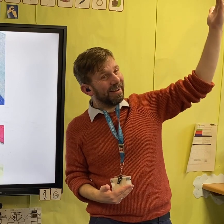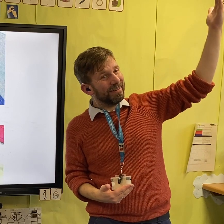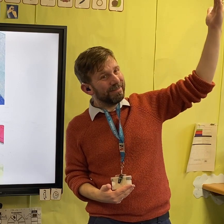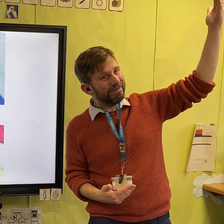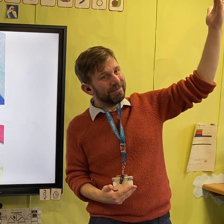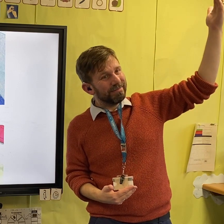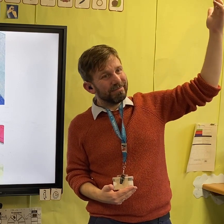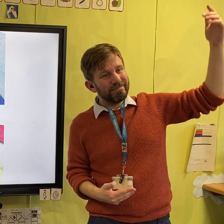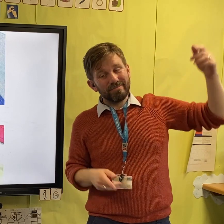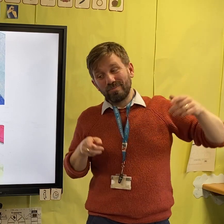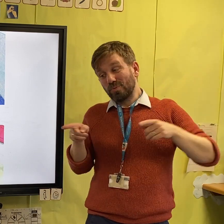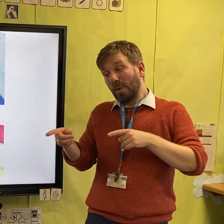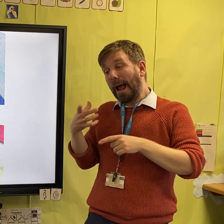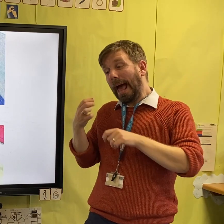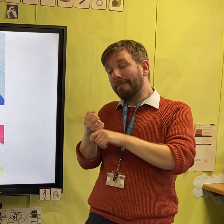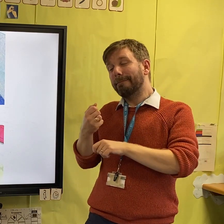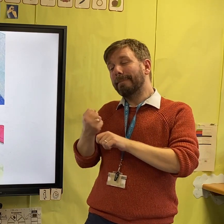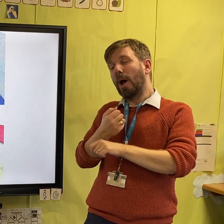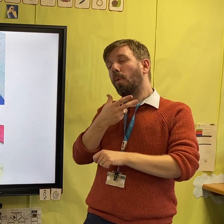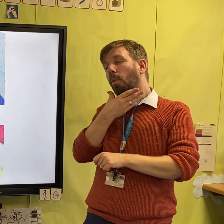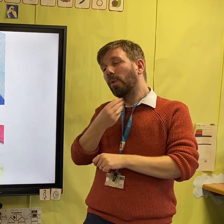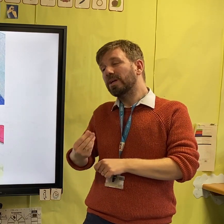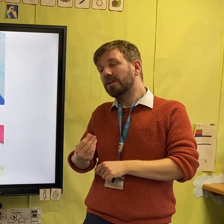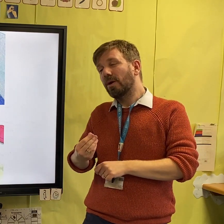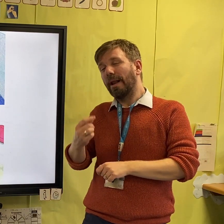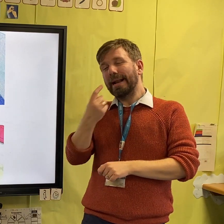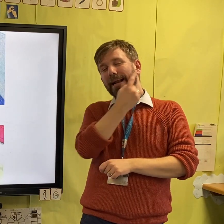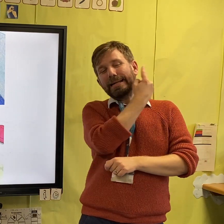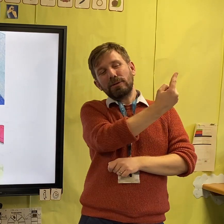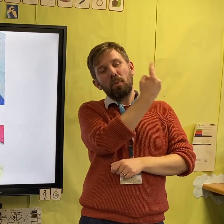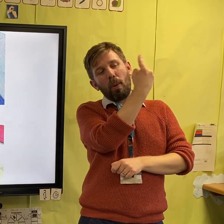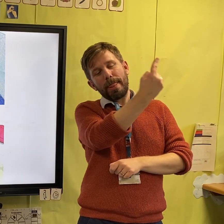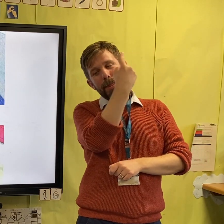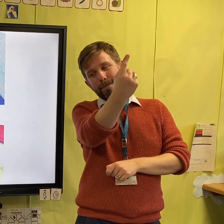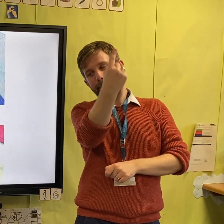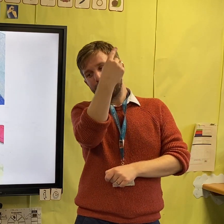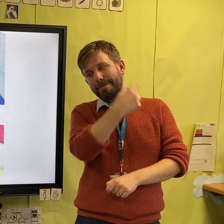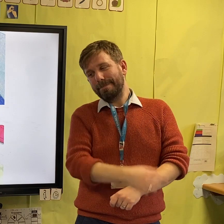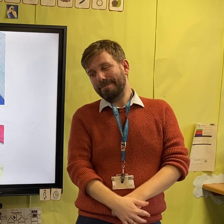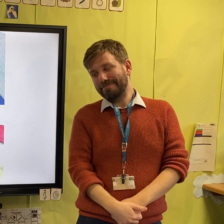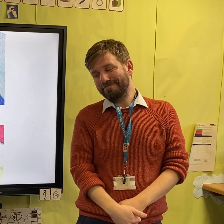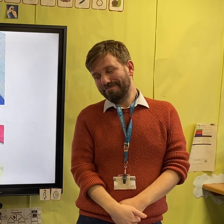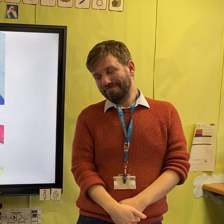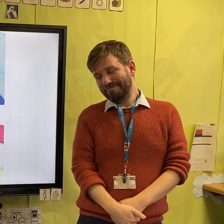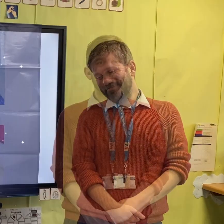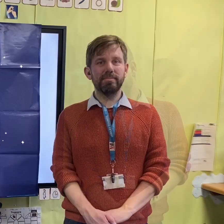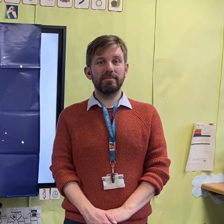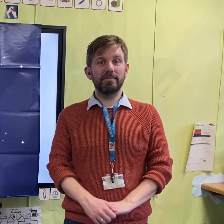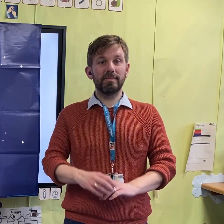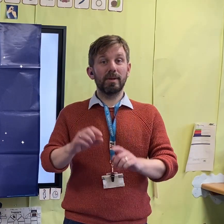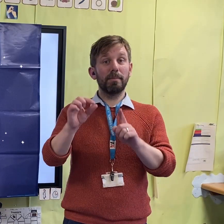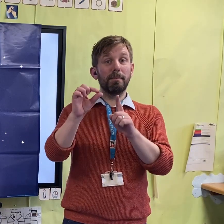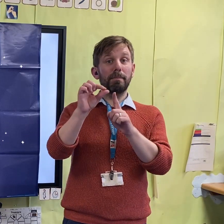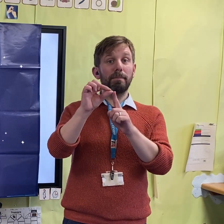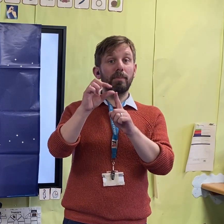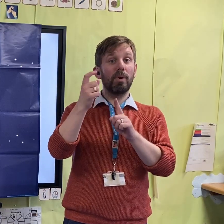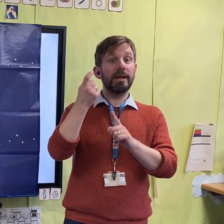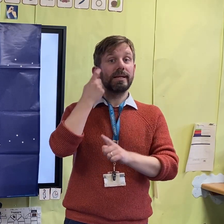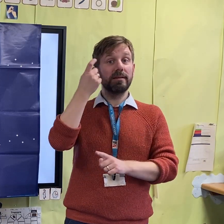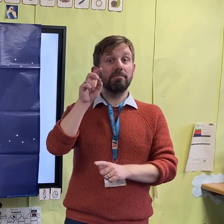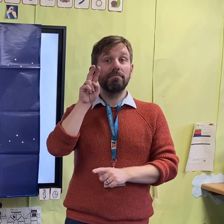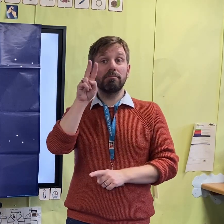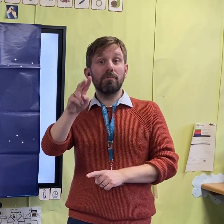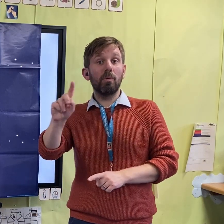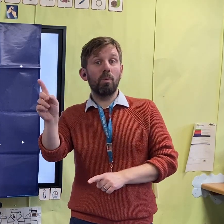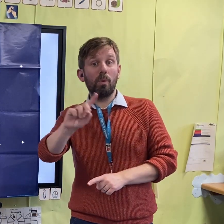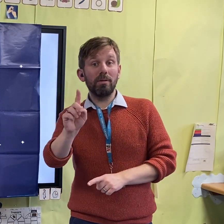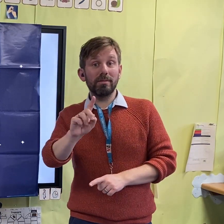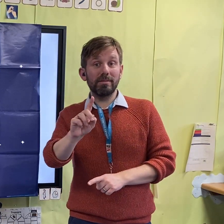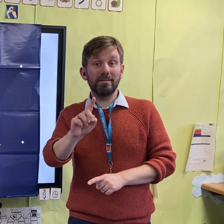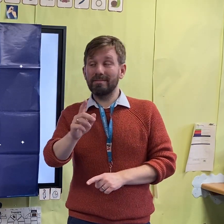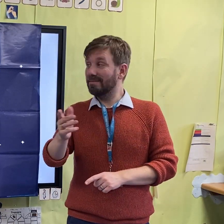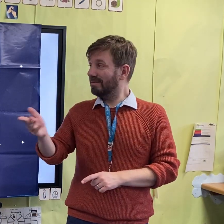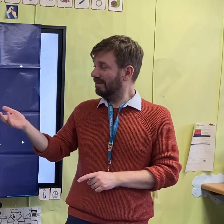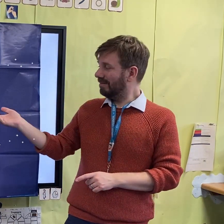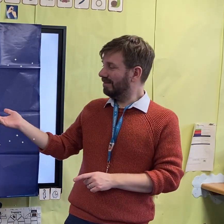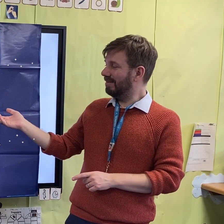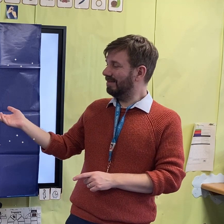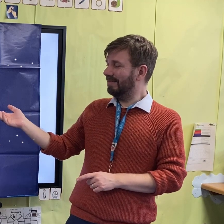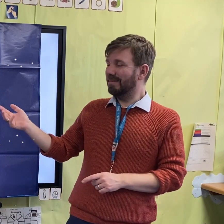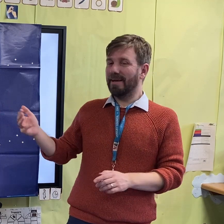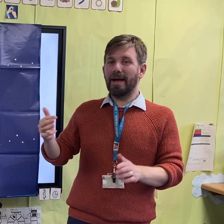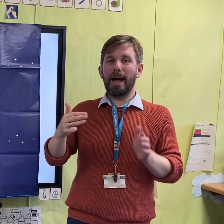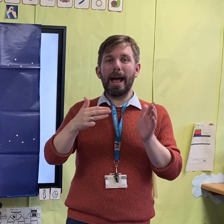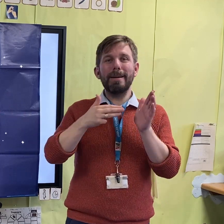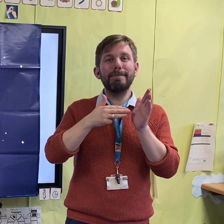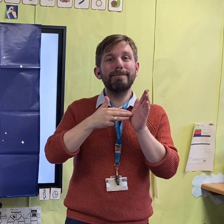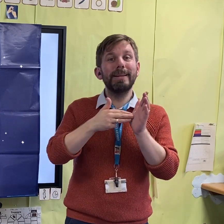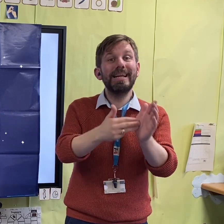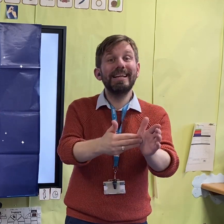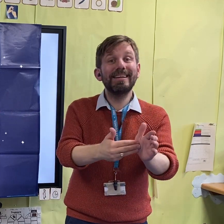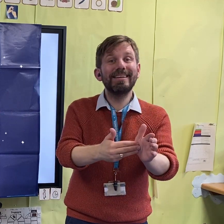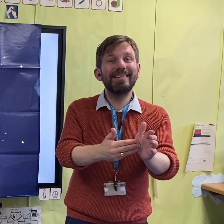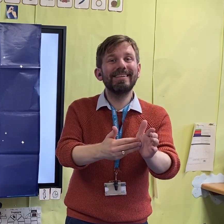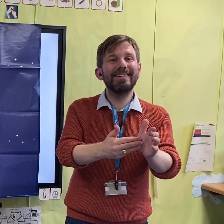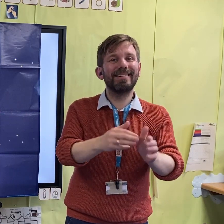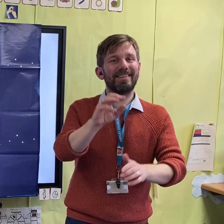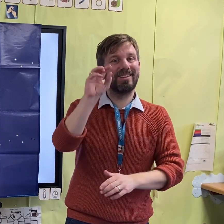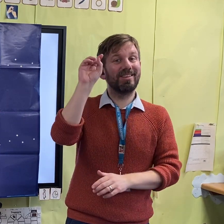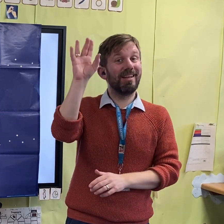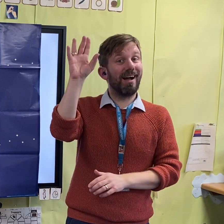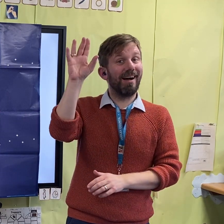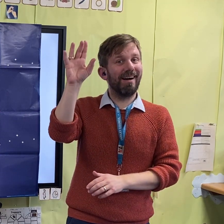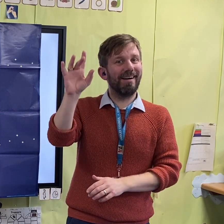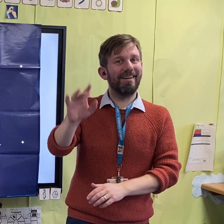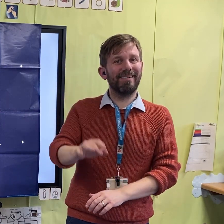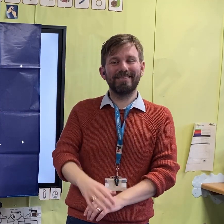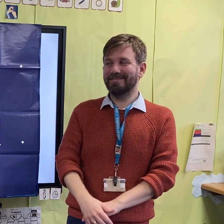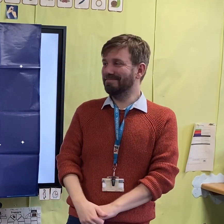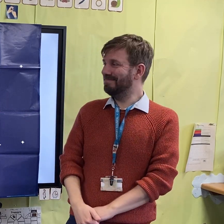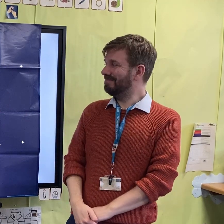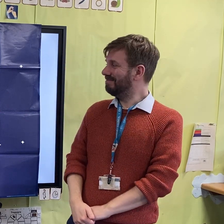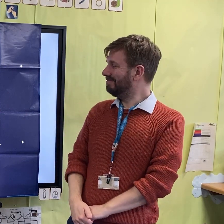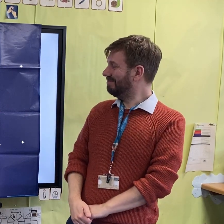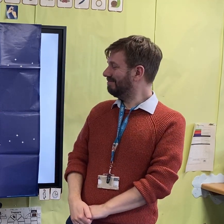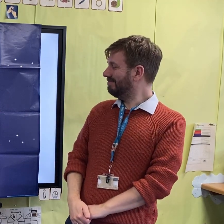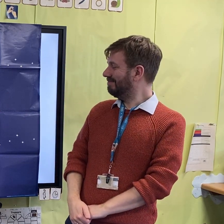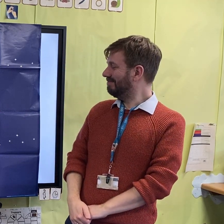you can make a wish on every single one. Pipkin looked at what? One million stars!